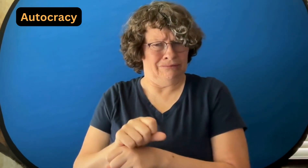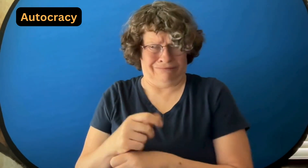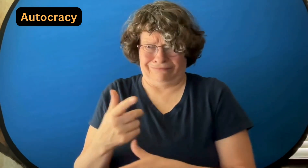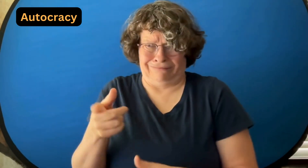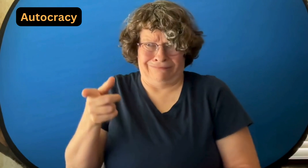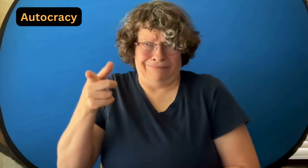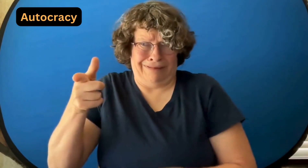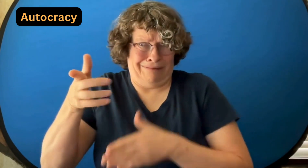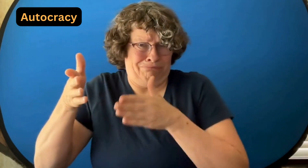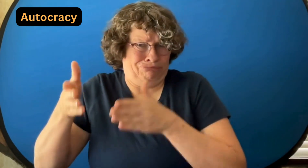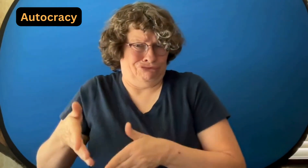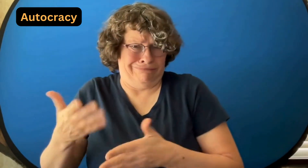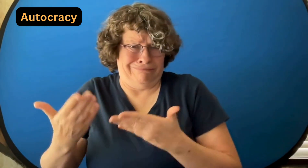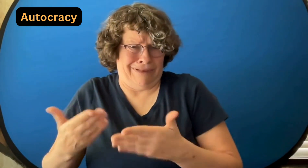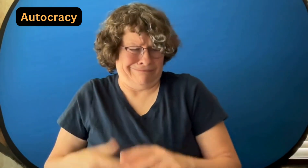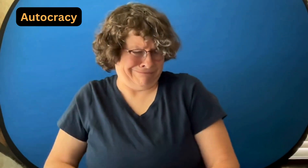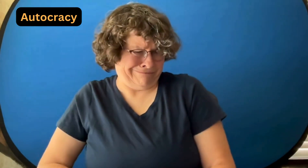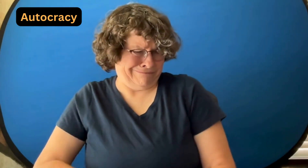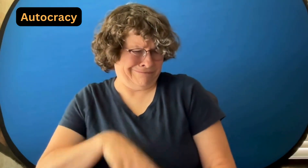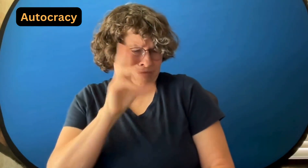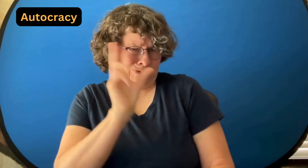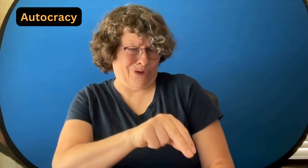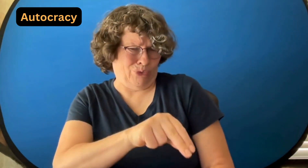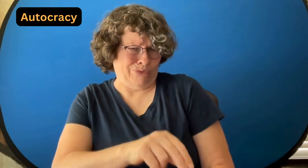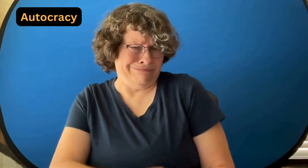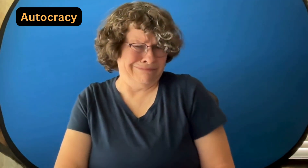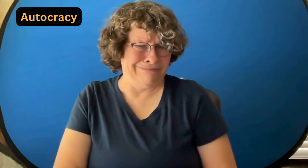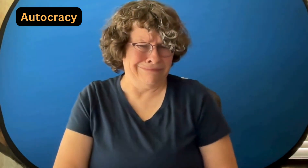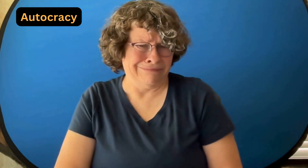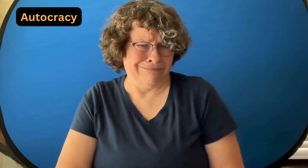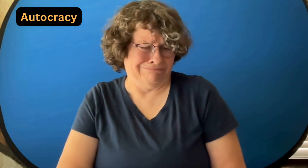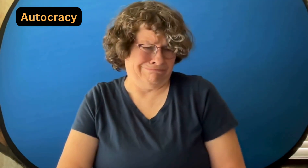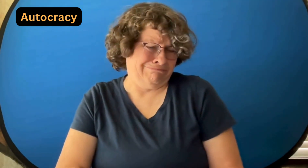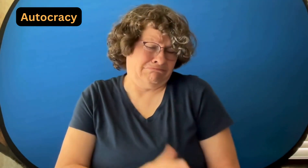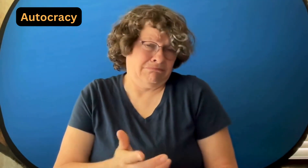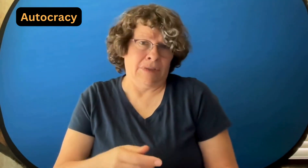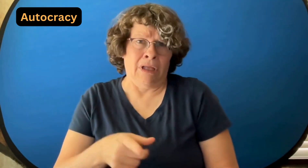the autocrat/dictator could say no,